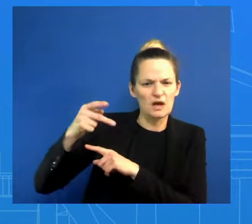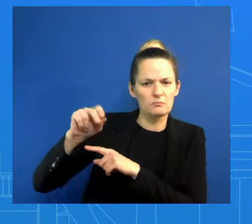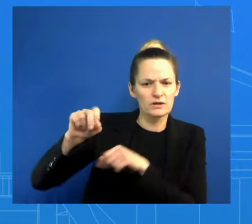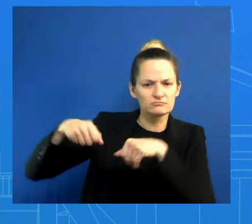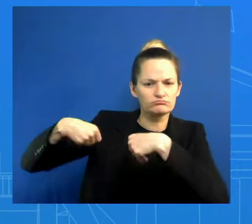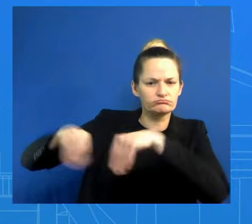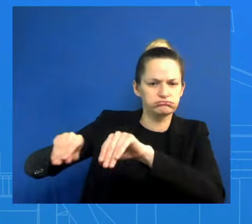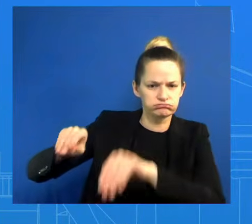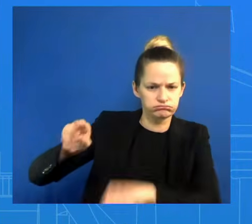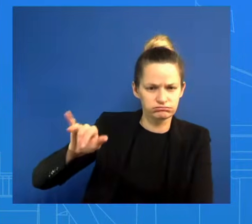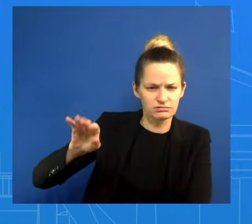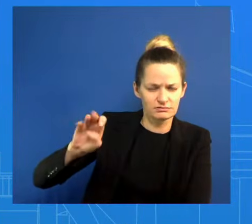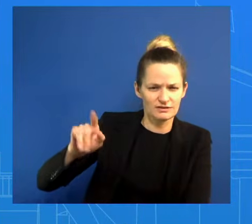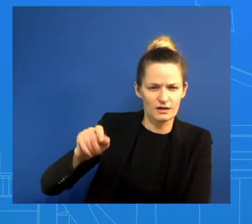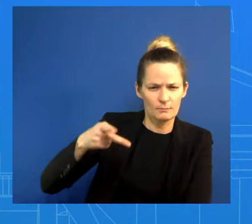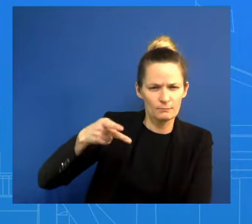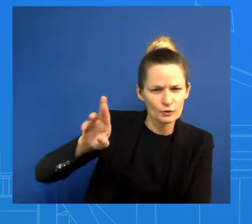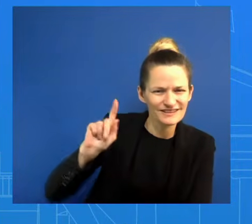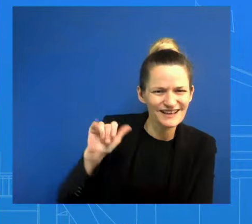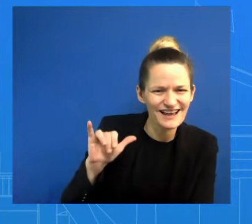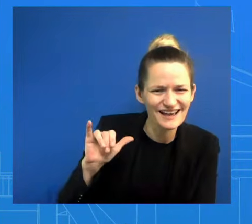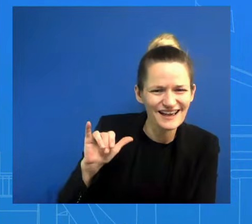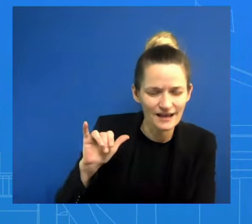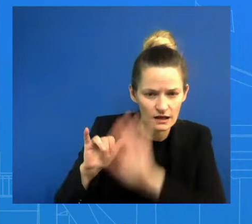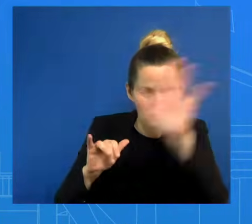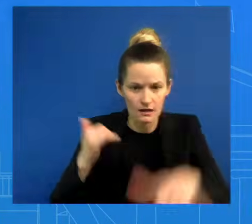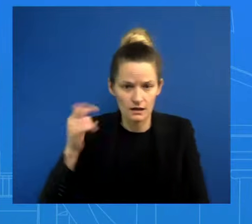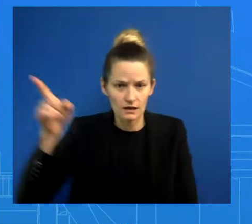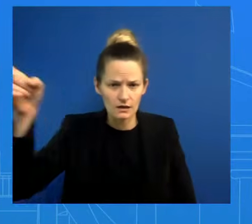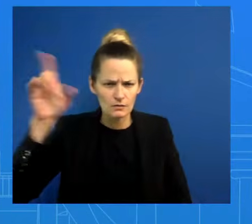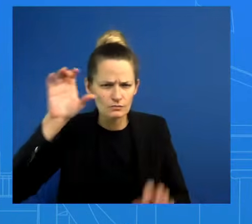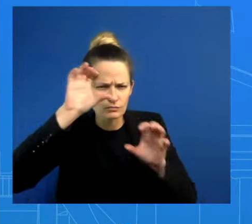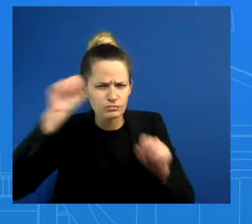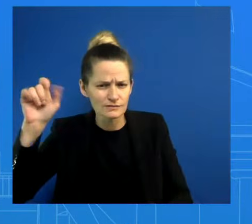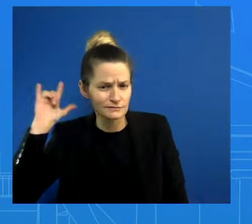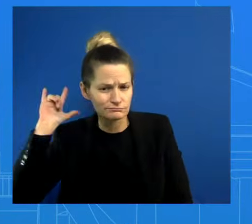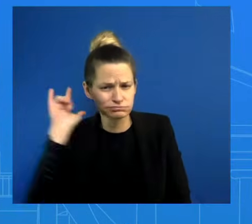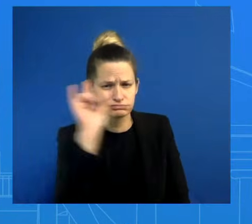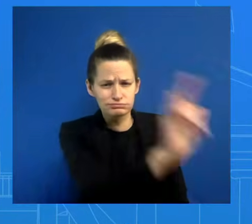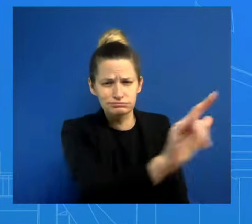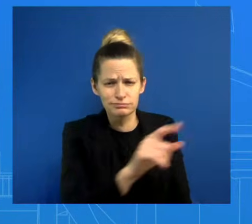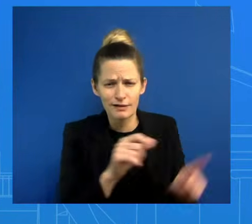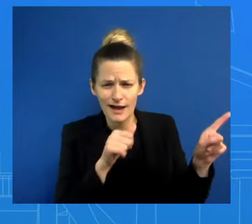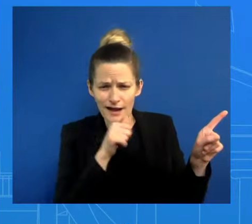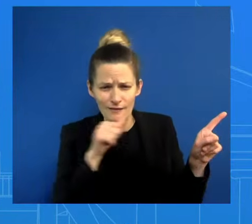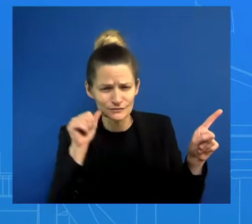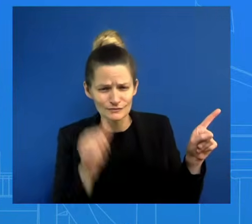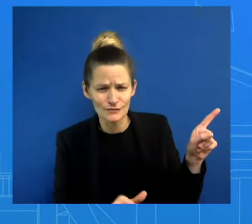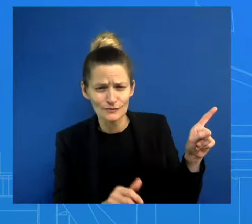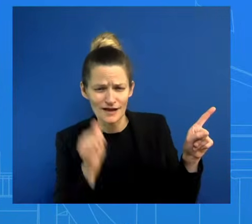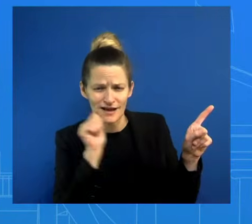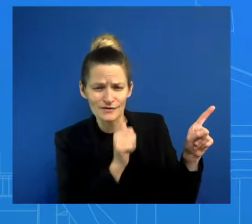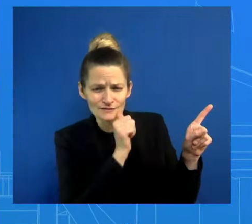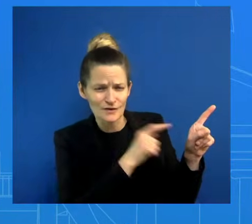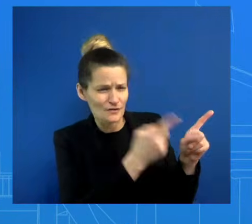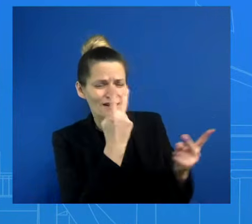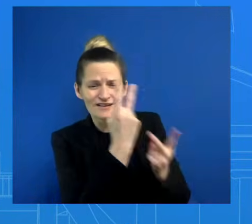which is, of course, part of the effort to get ahead of the strategic rivalry with China? Is there any kind of messaging here that these two events happened on the same day?